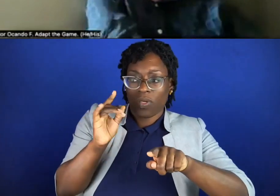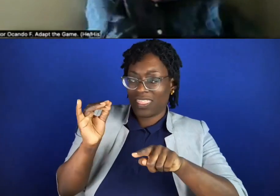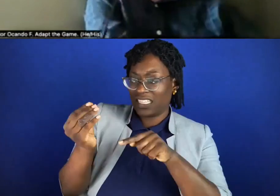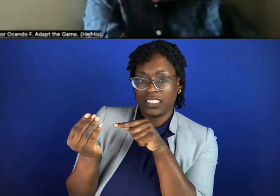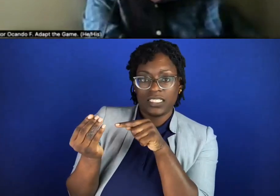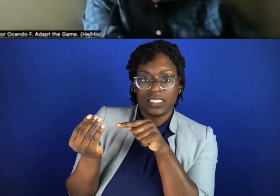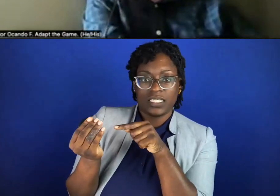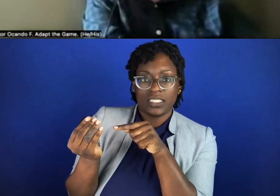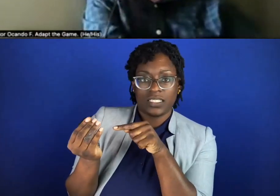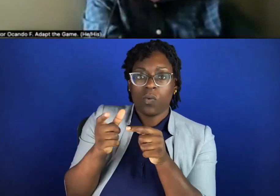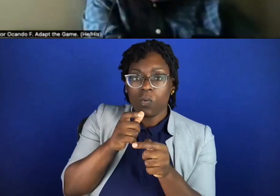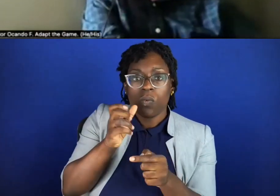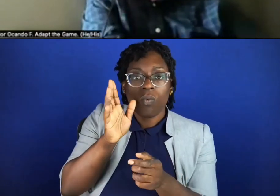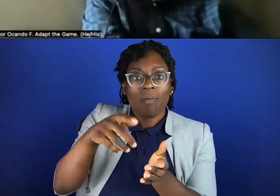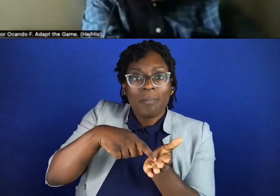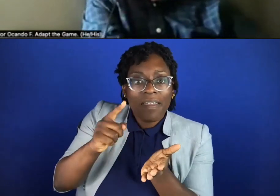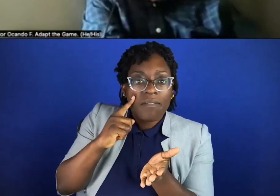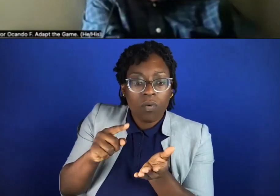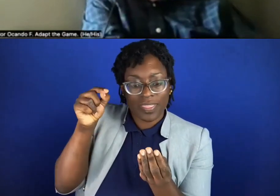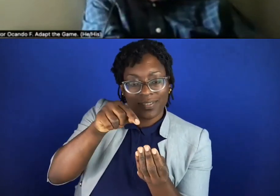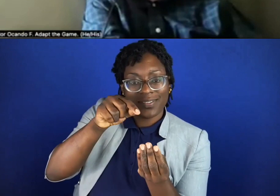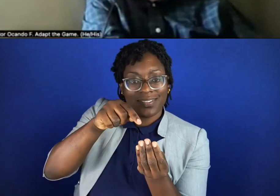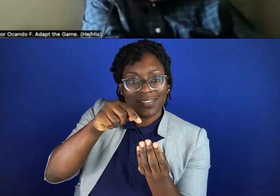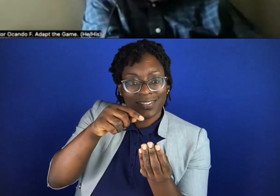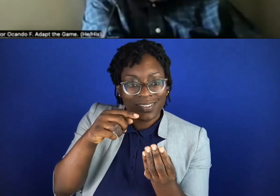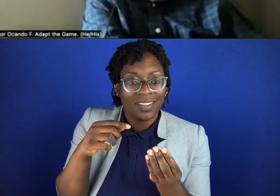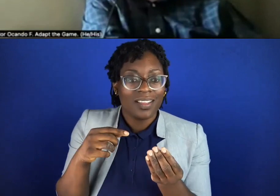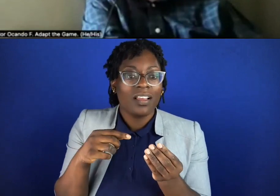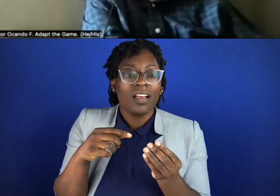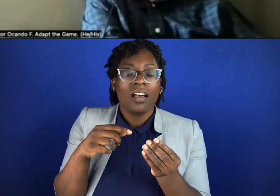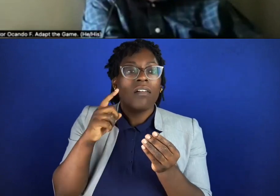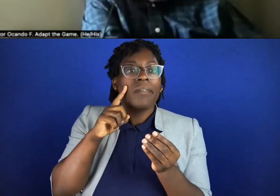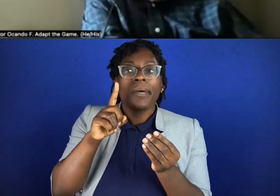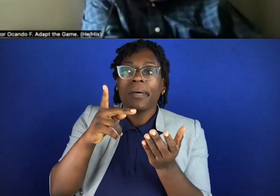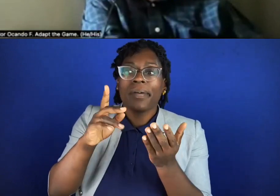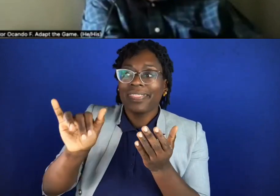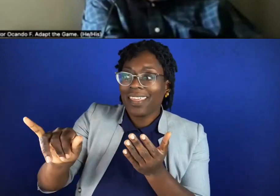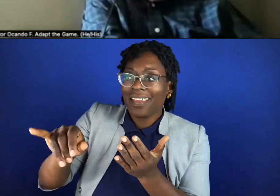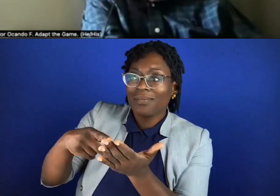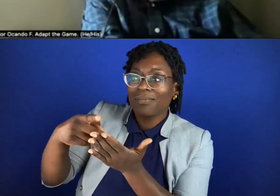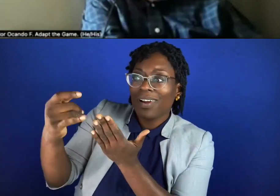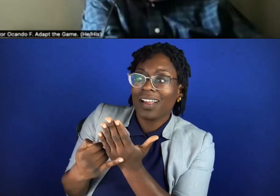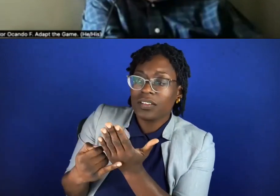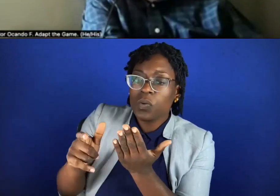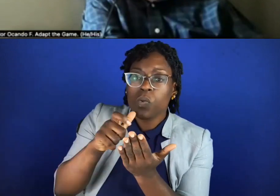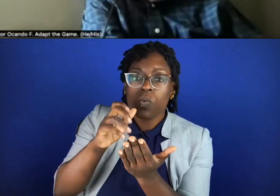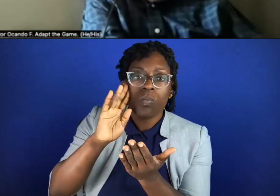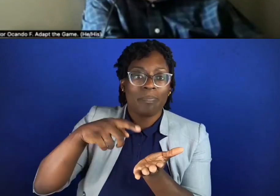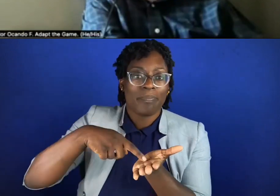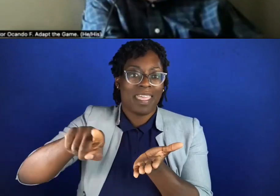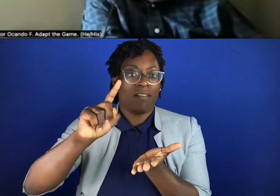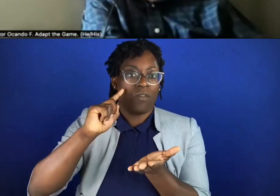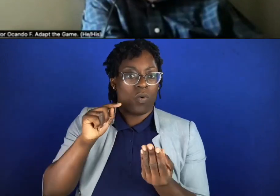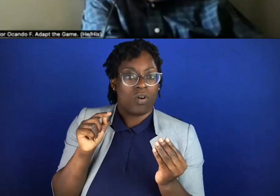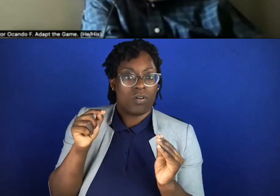expertise or the products that you would like to build. And like what Victor was saying